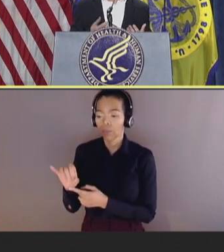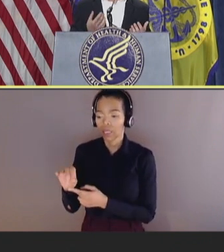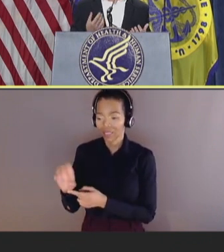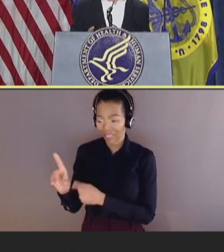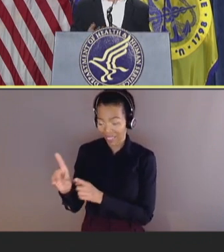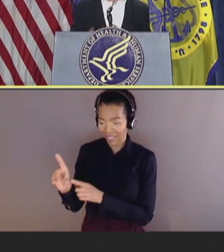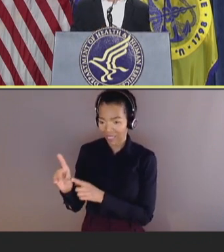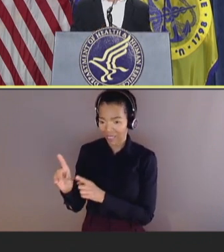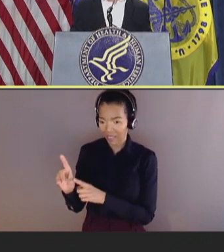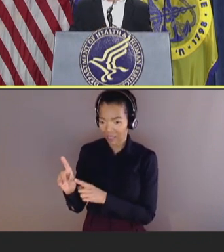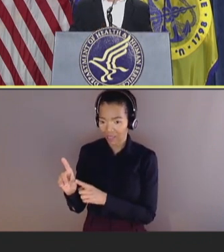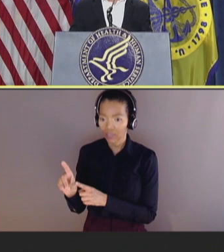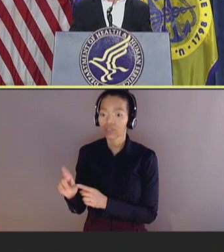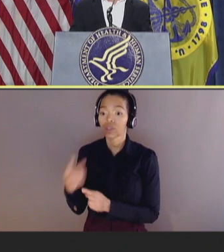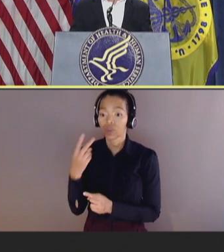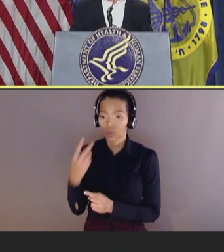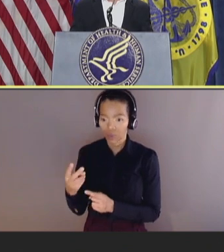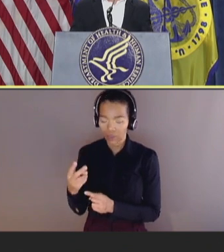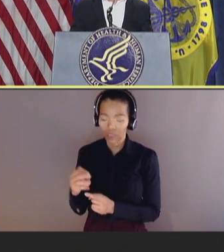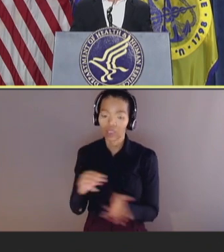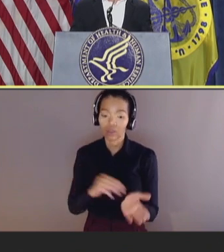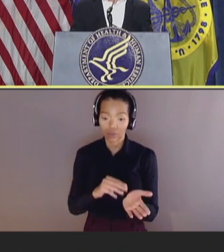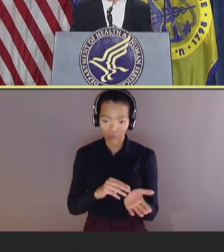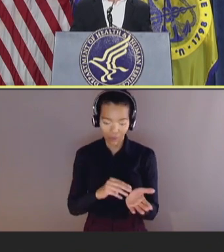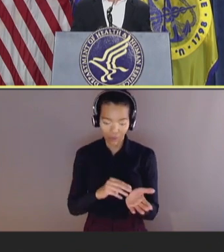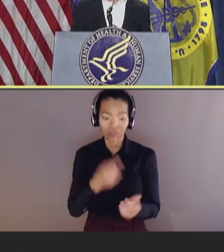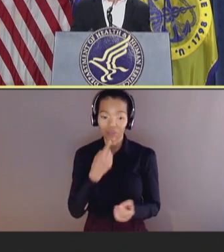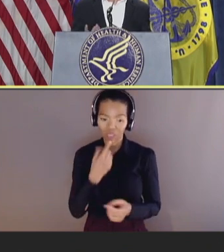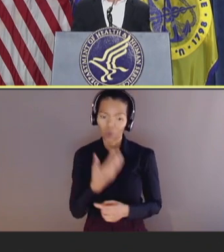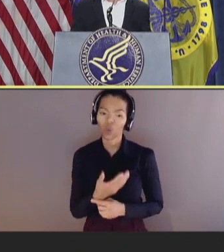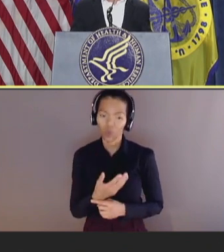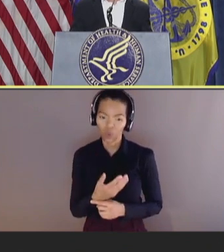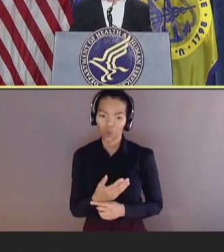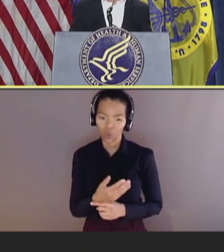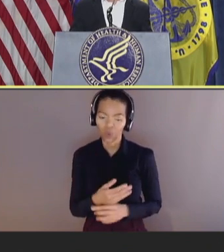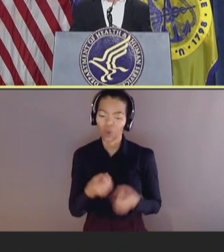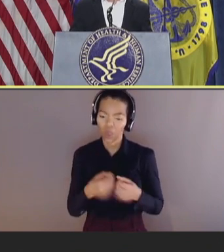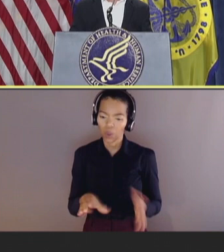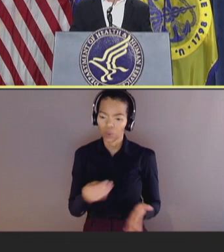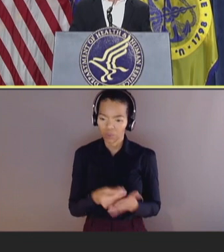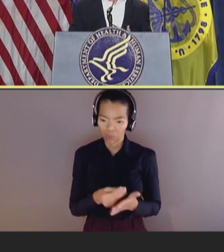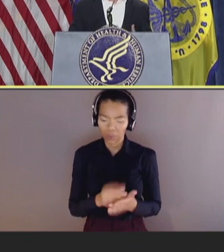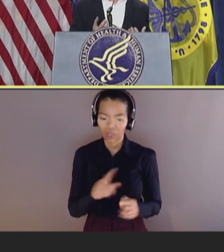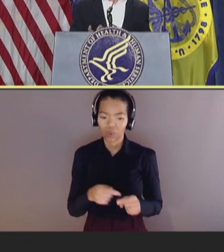overwhelmingly, providers report losing money when vaccinating a Medicaid patient. And that